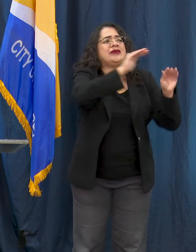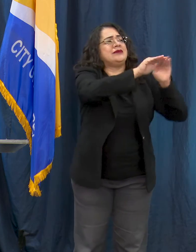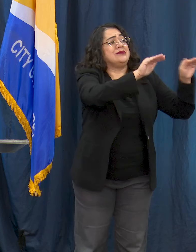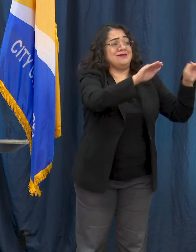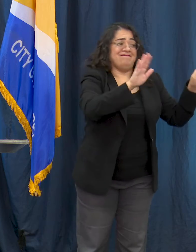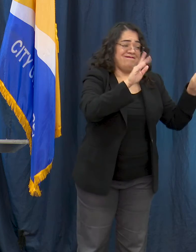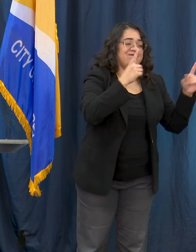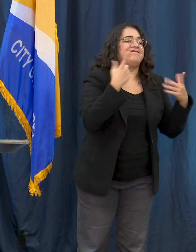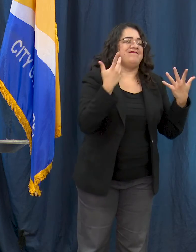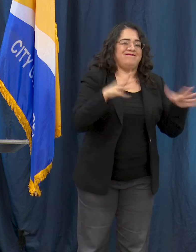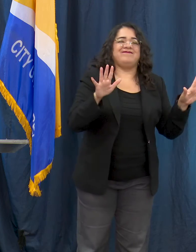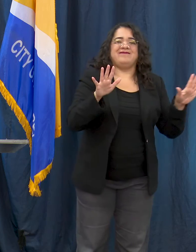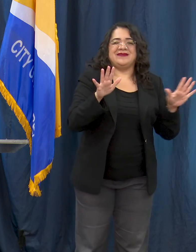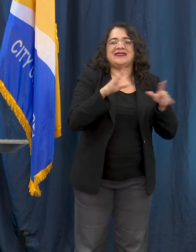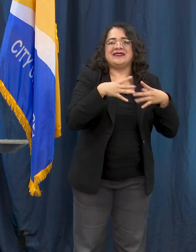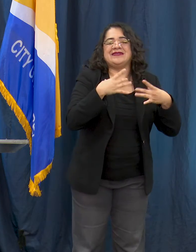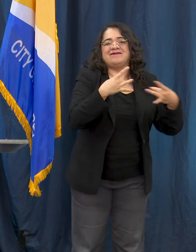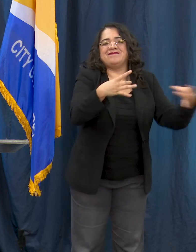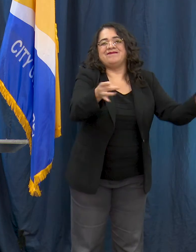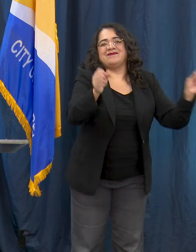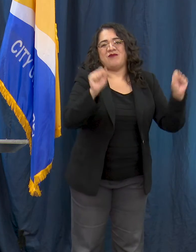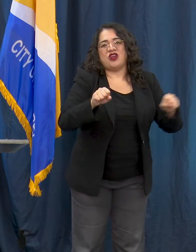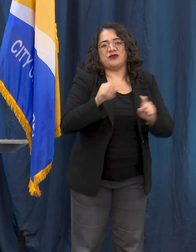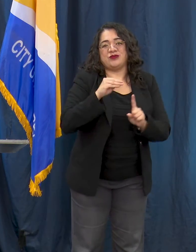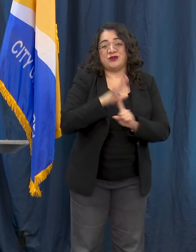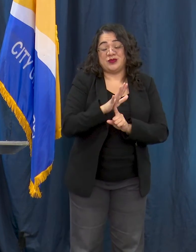Thank you very much Kelly, appreciate that.